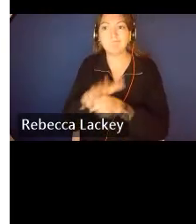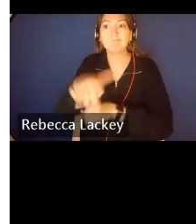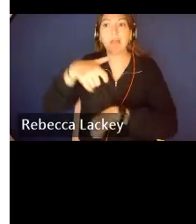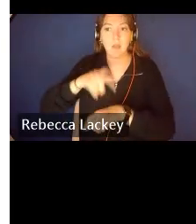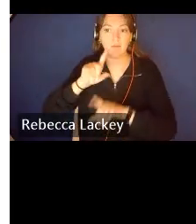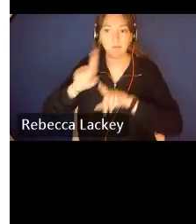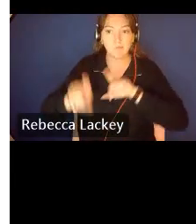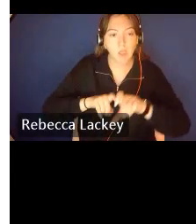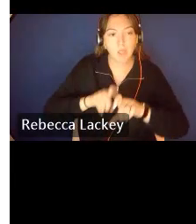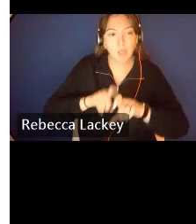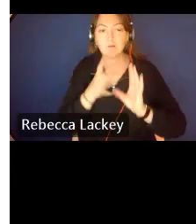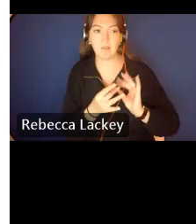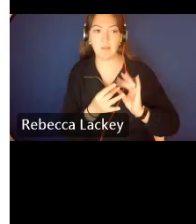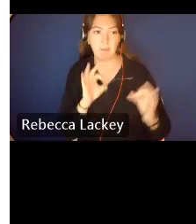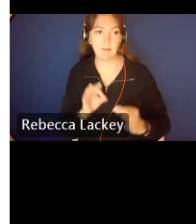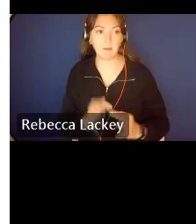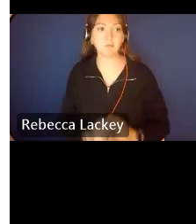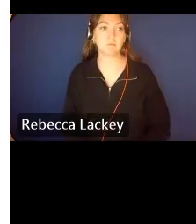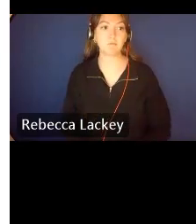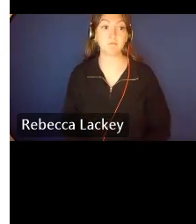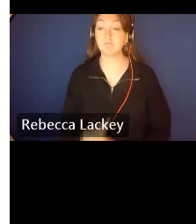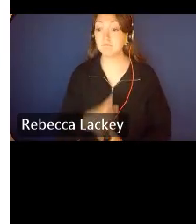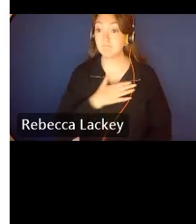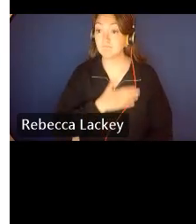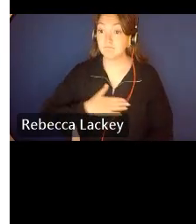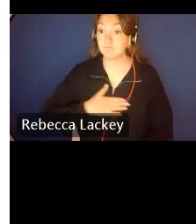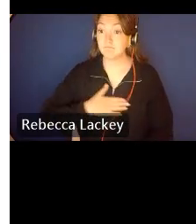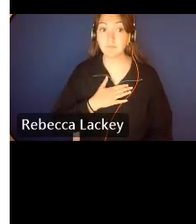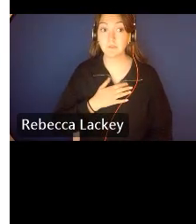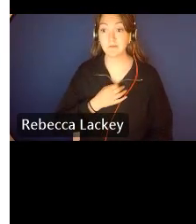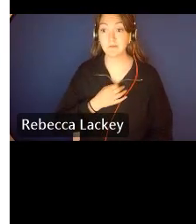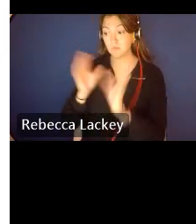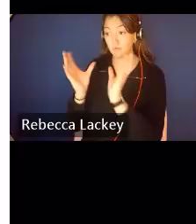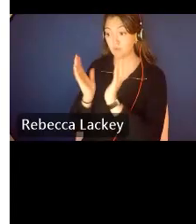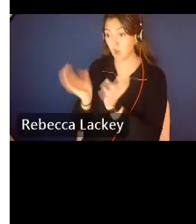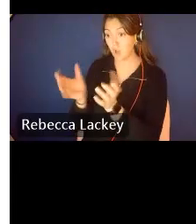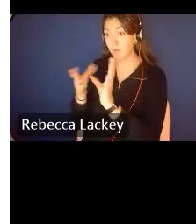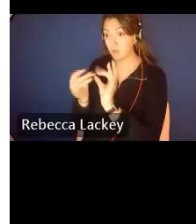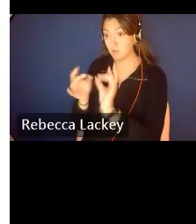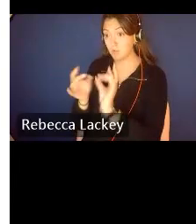questions and your feedback. Feel free to put those comments and questions in the chat window